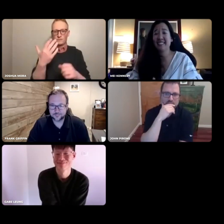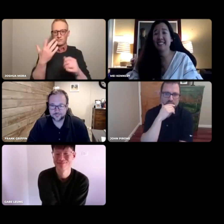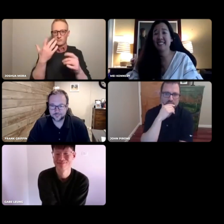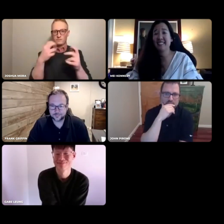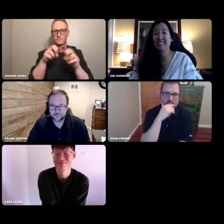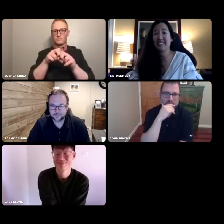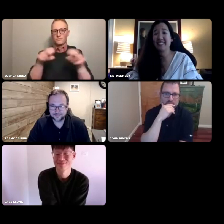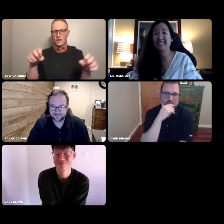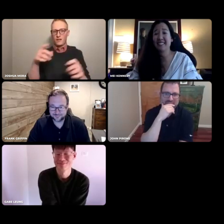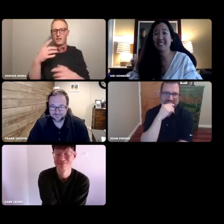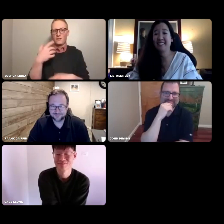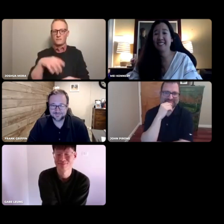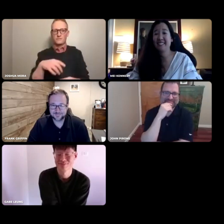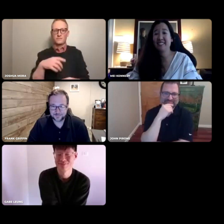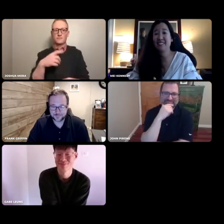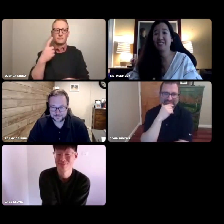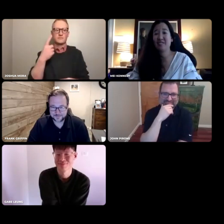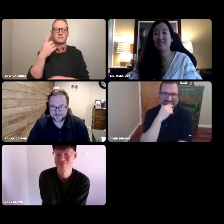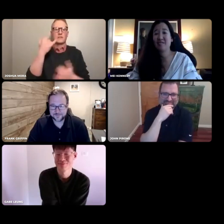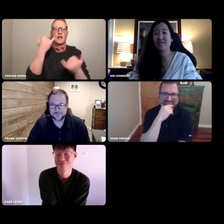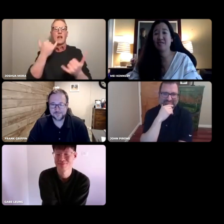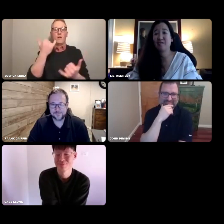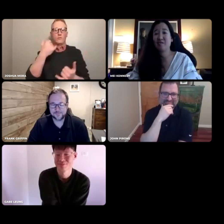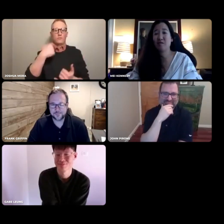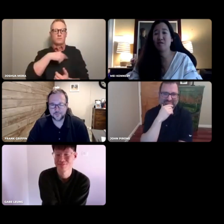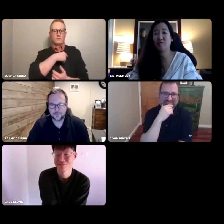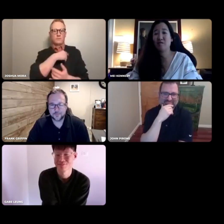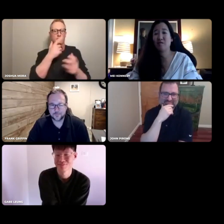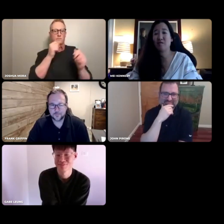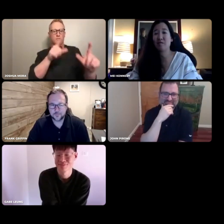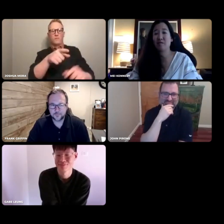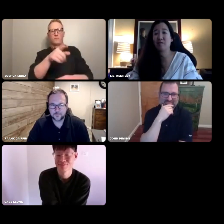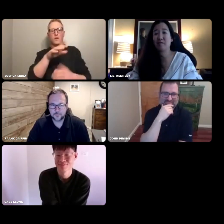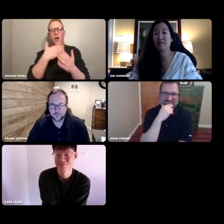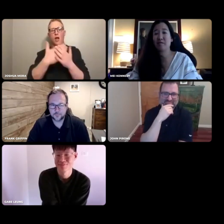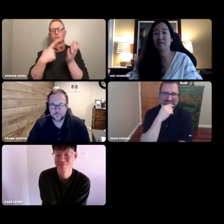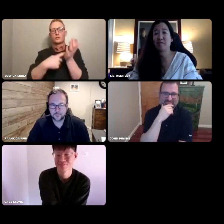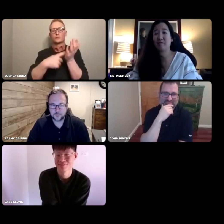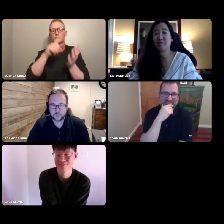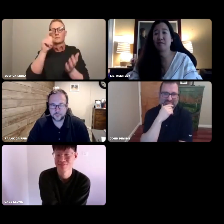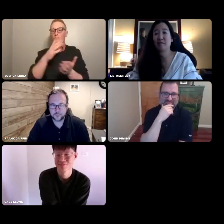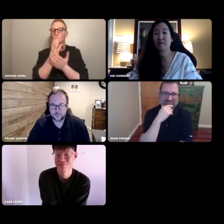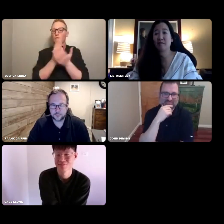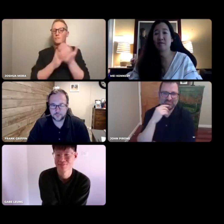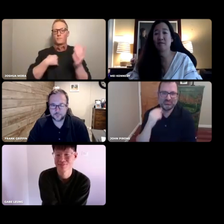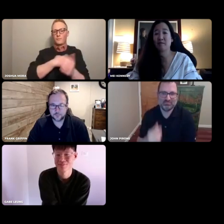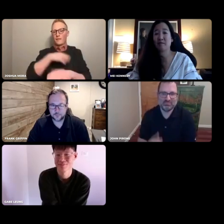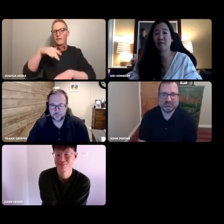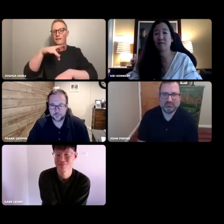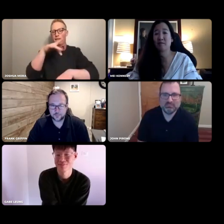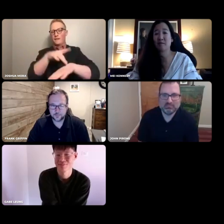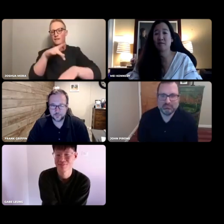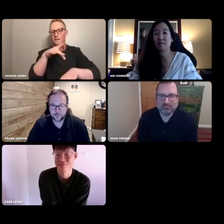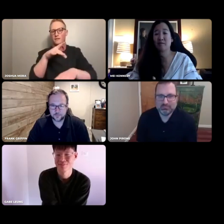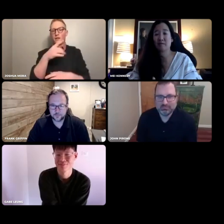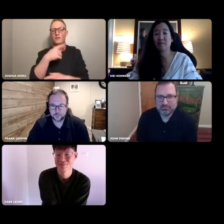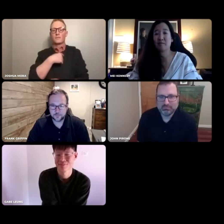This has been an amazing panel.